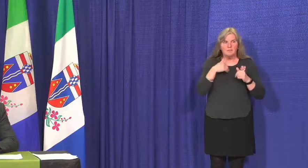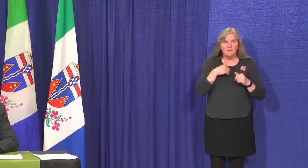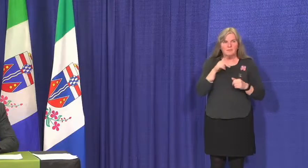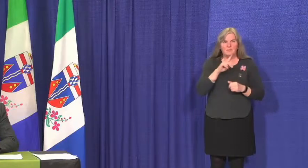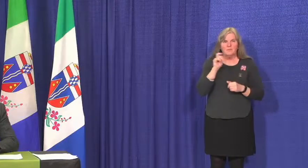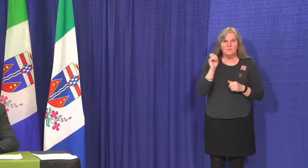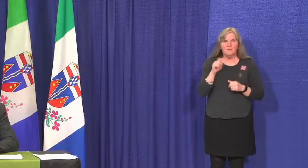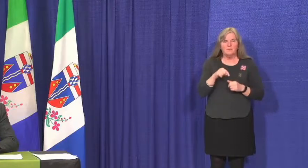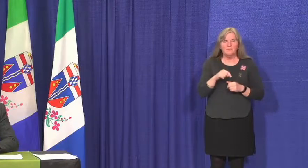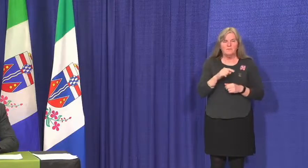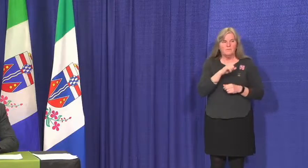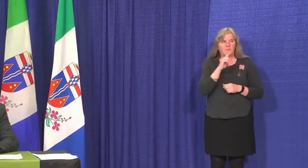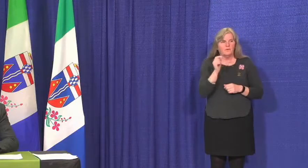Pat: We will now move to